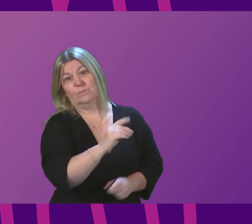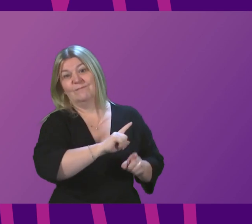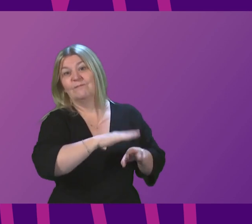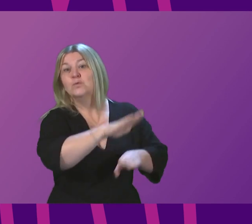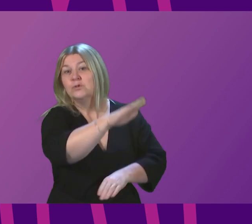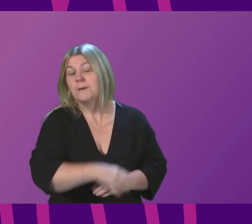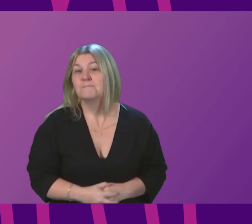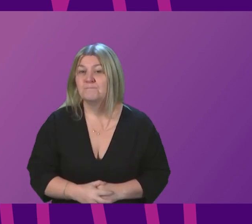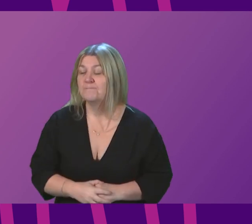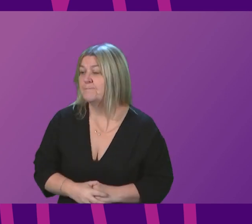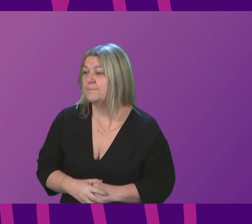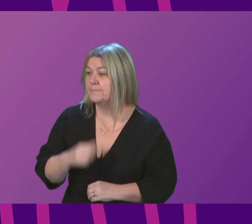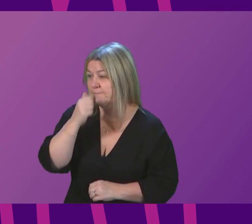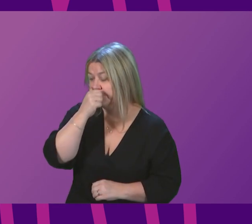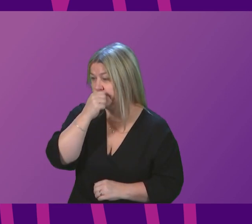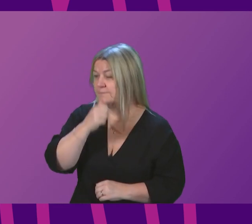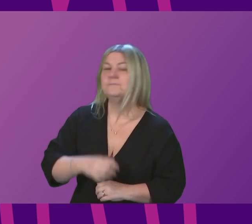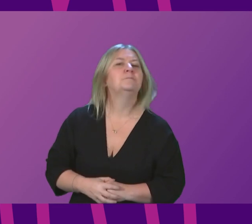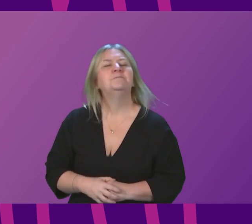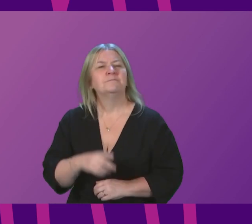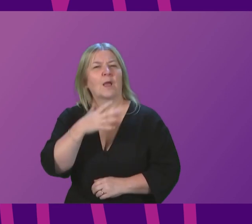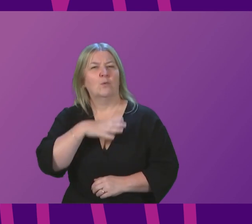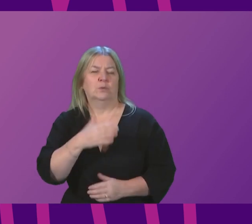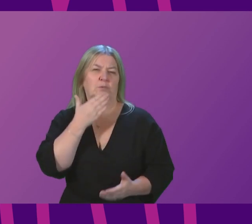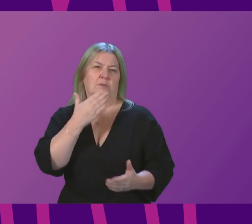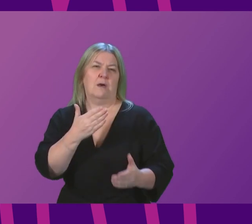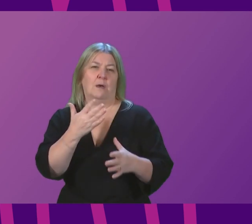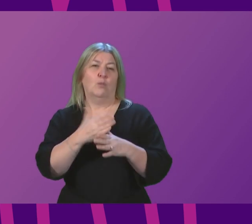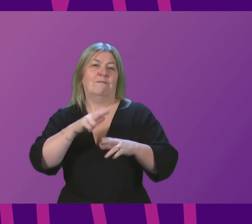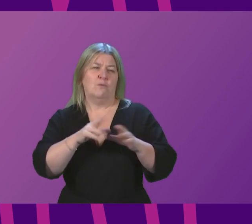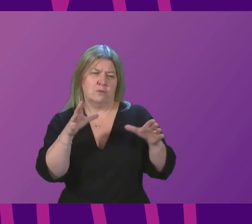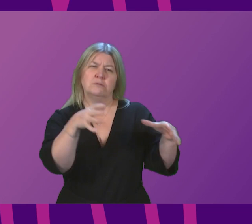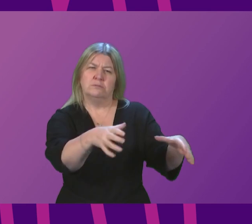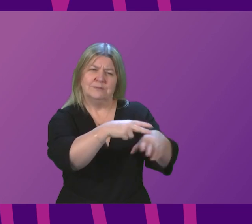I, too, thank the workforce at Hunterston, who have been an integral part of the North